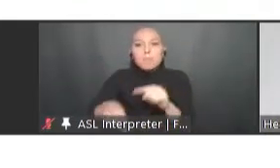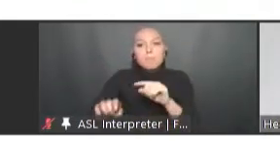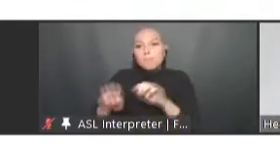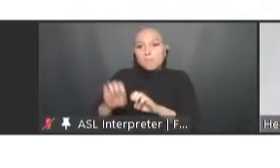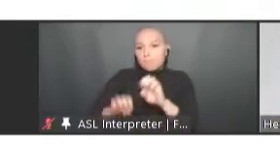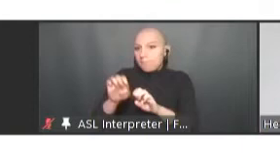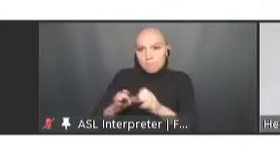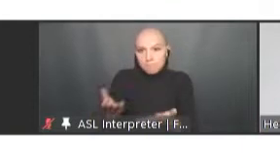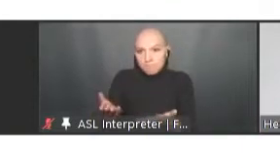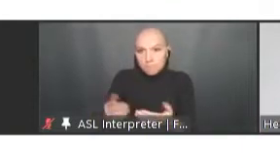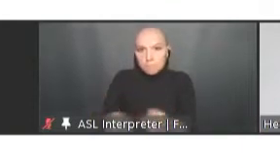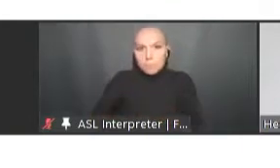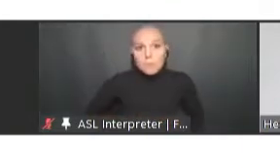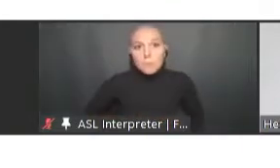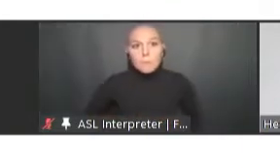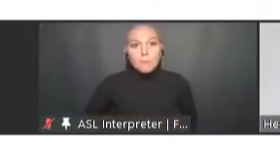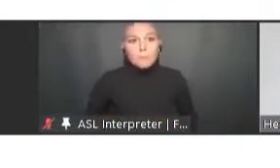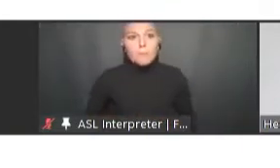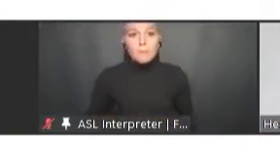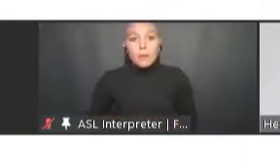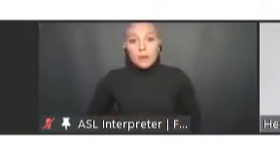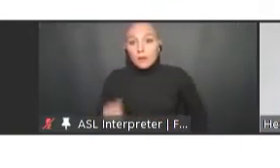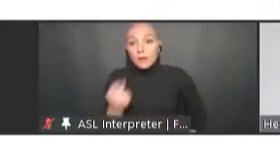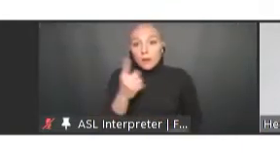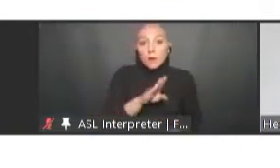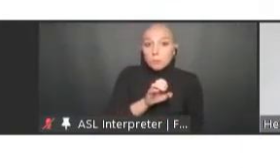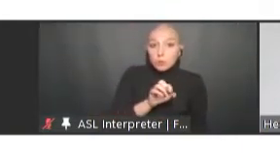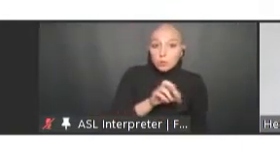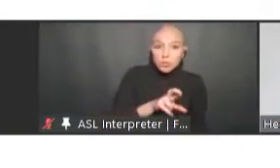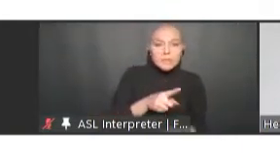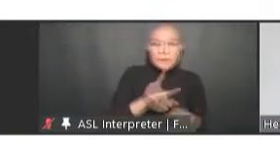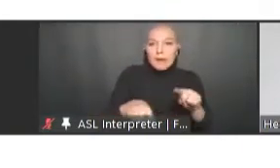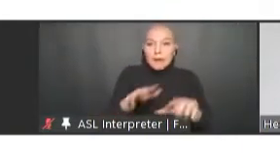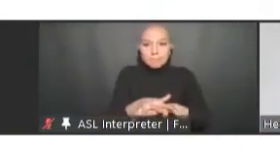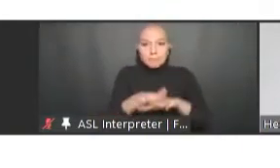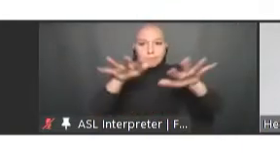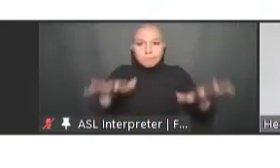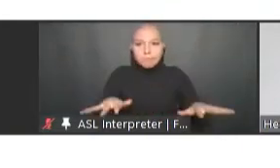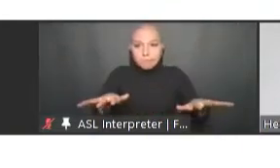Booster doses could not be distinguished from additional doses and immunocompromised people.